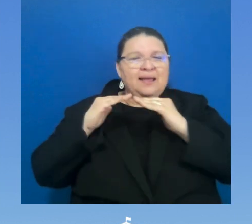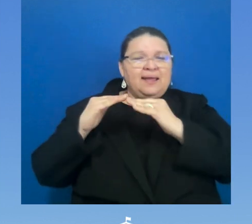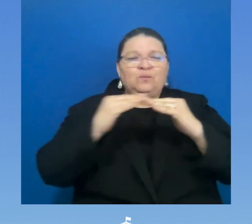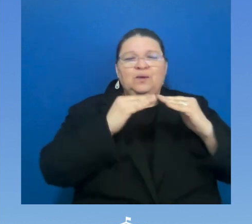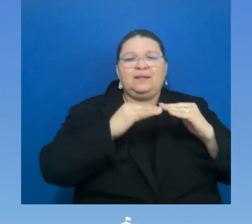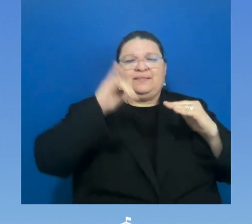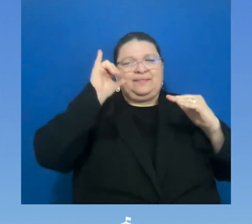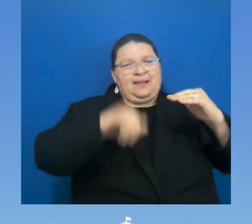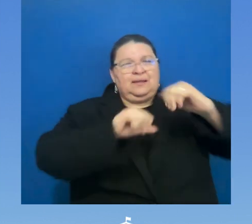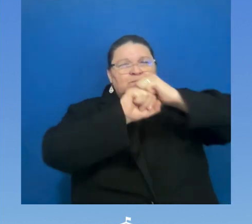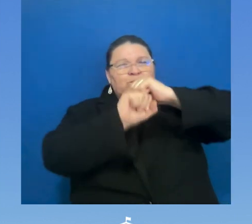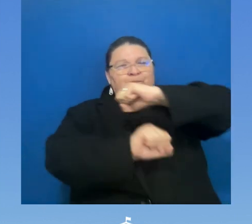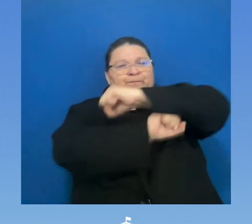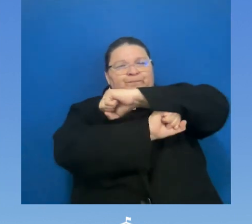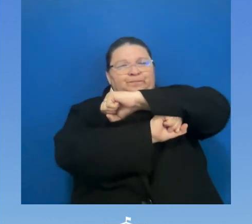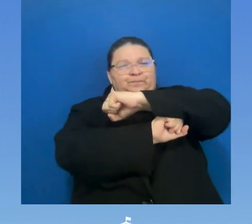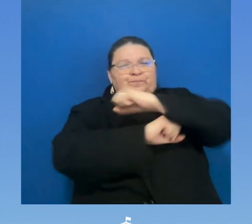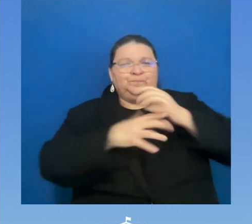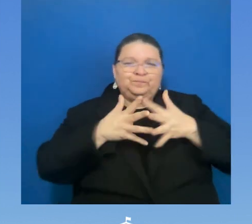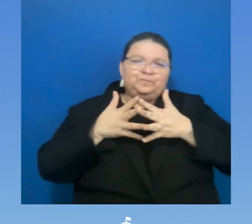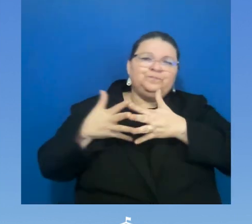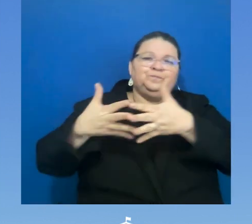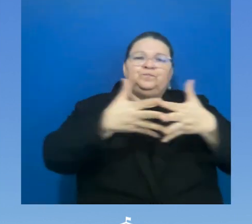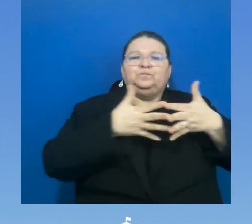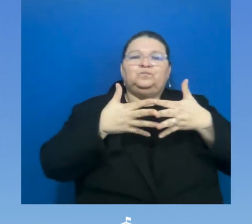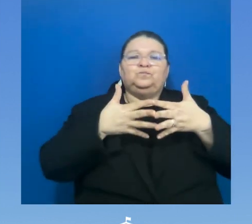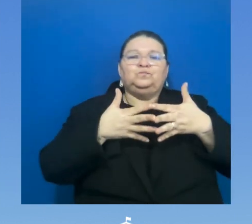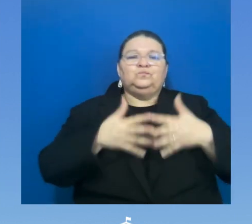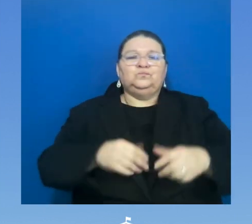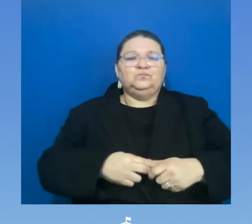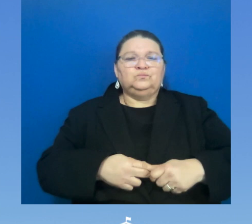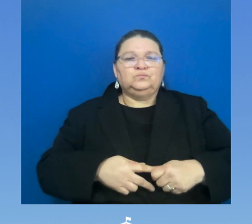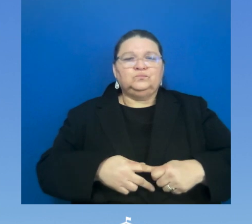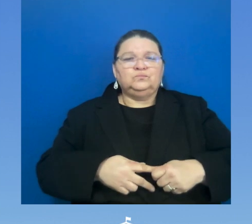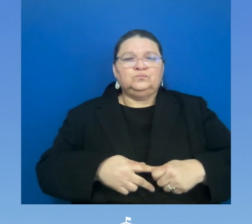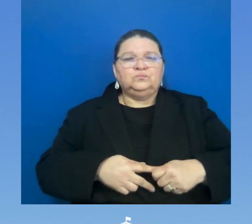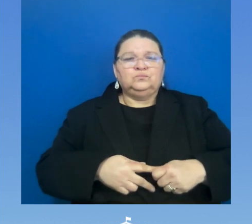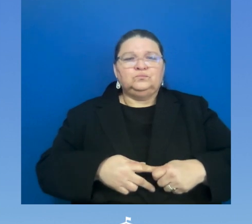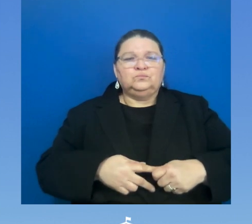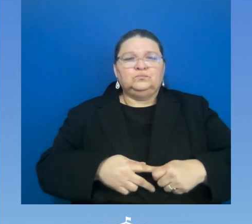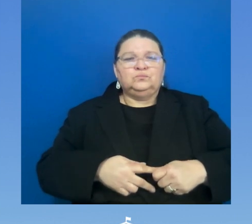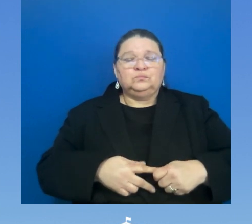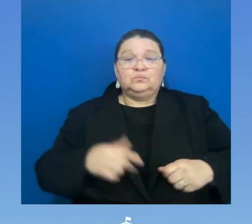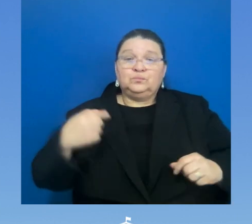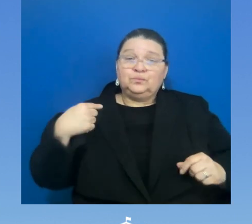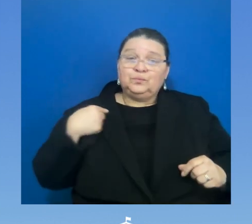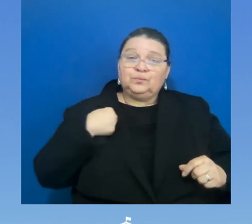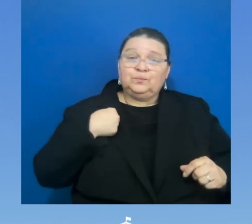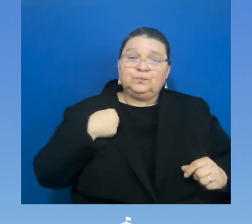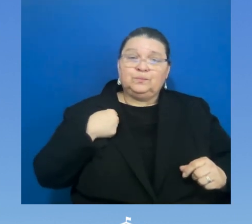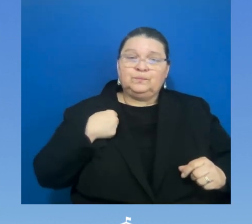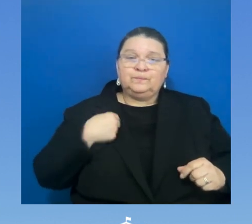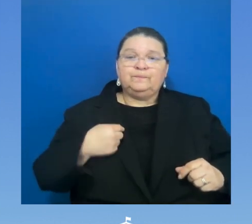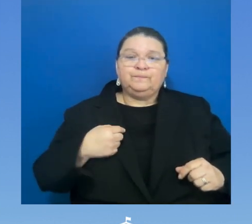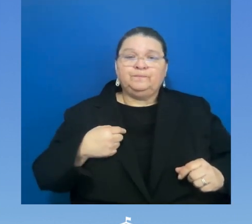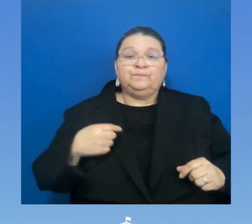And it's I'd say that we all have the choice of our decisions where we want to work, how we want to spend our money and how we want to lead.